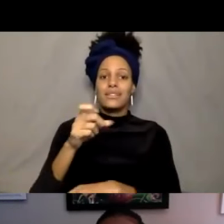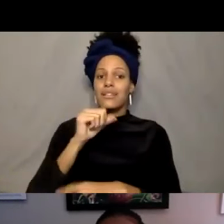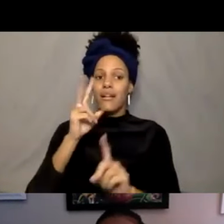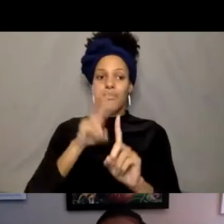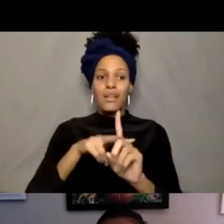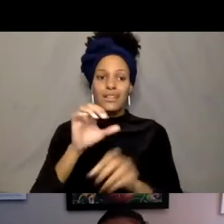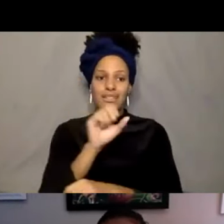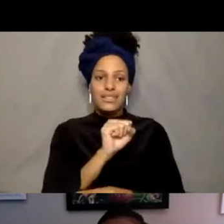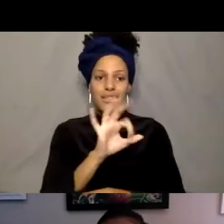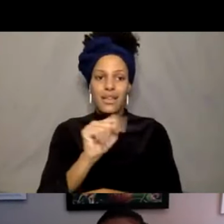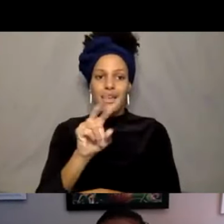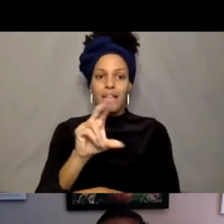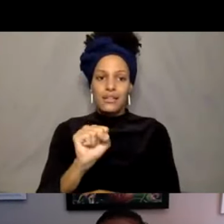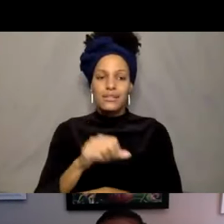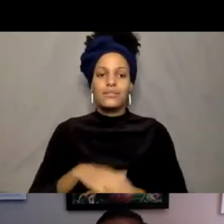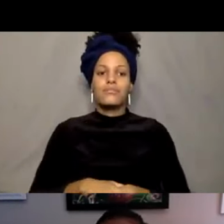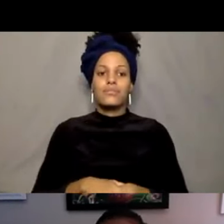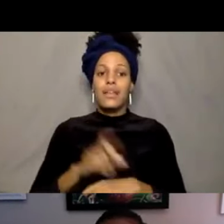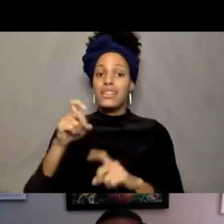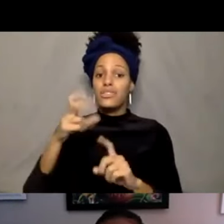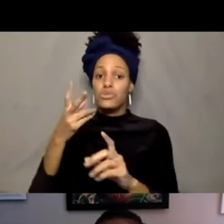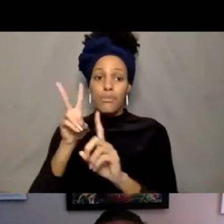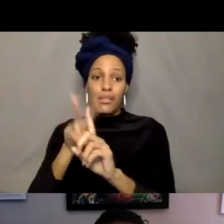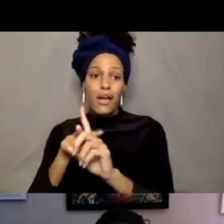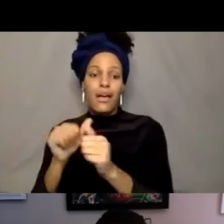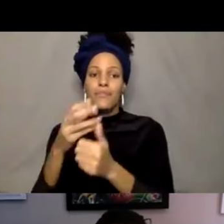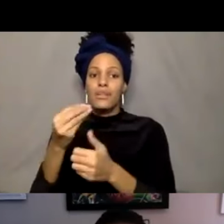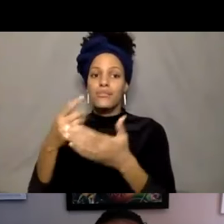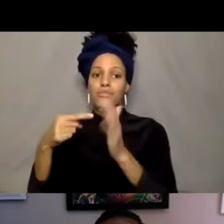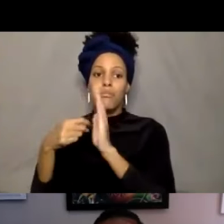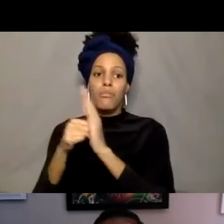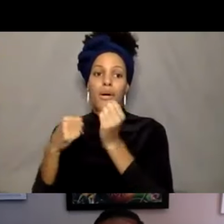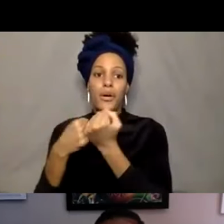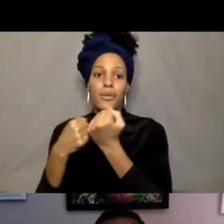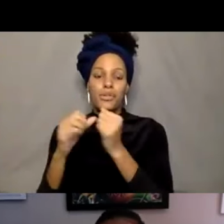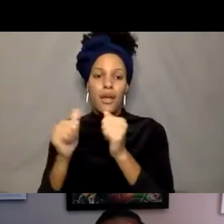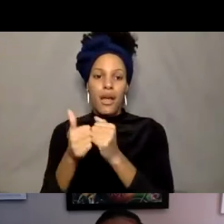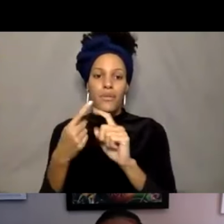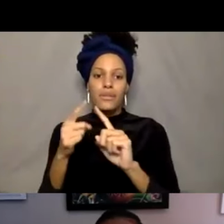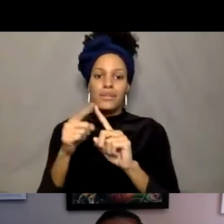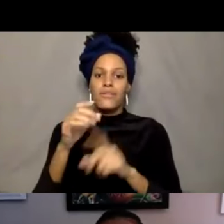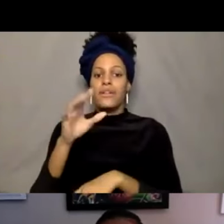Fiscal sponsors must be registered with the IRS as a federally tax-exempt 501(c)(3) nonprofit